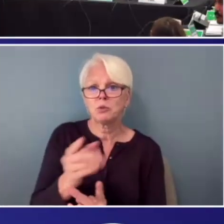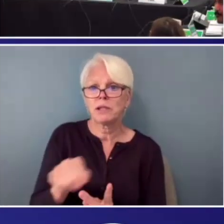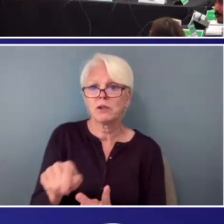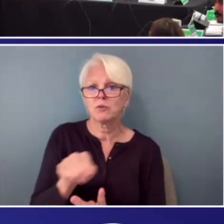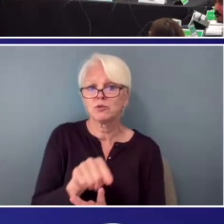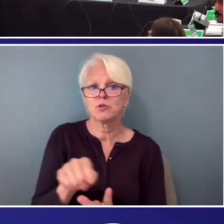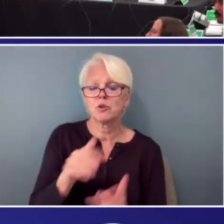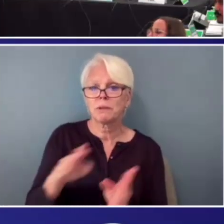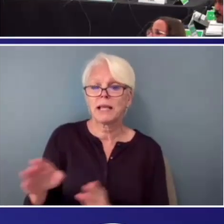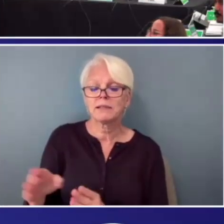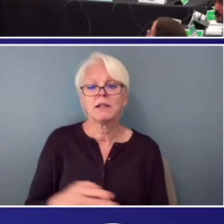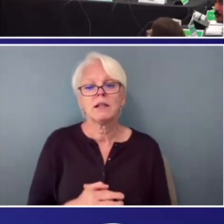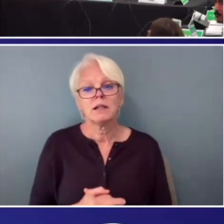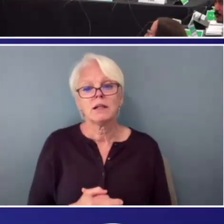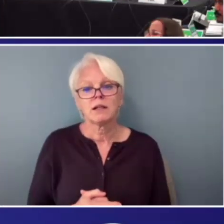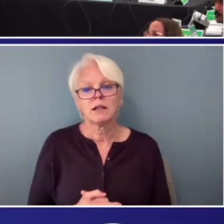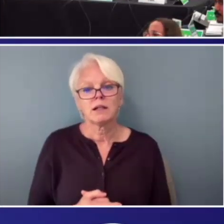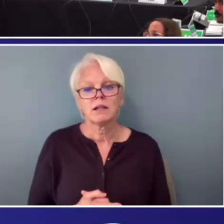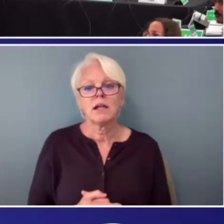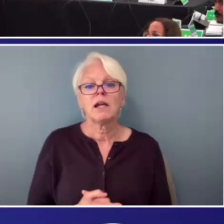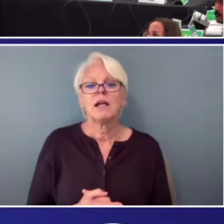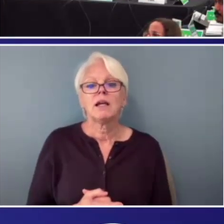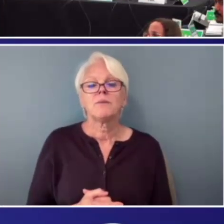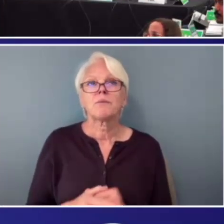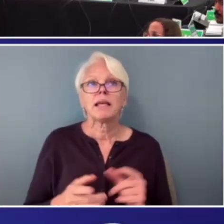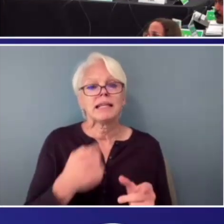They may not change unless -- so it's saying right here,